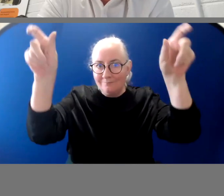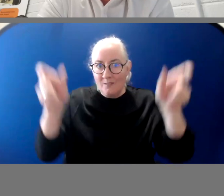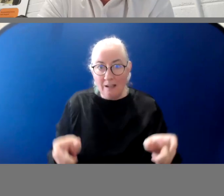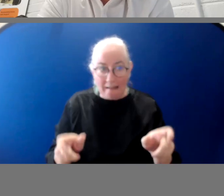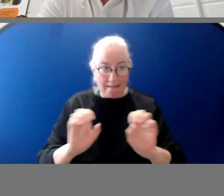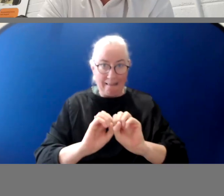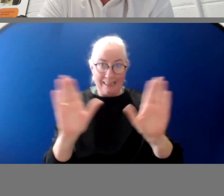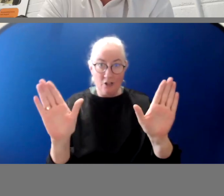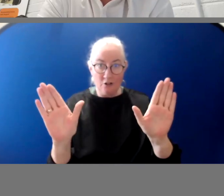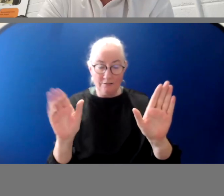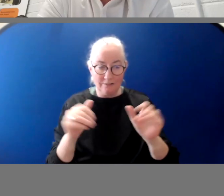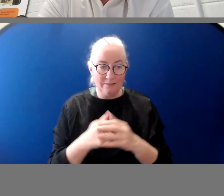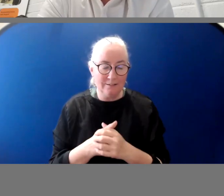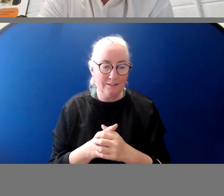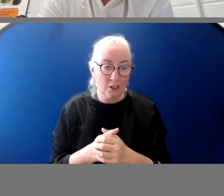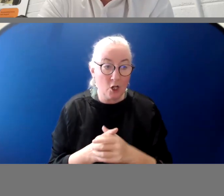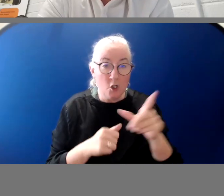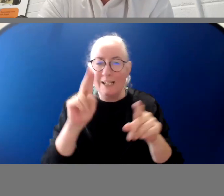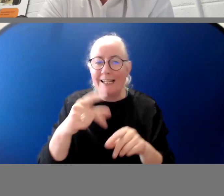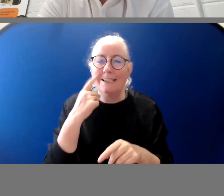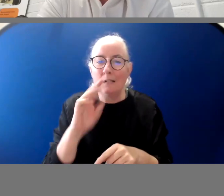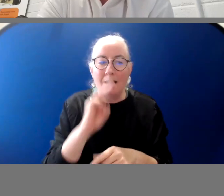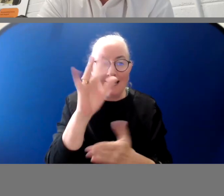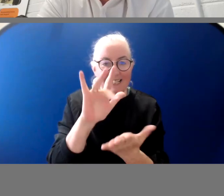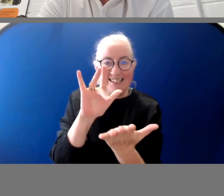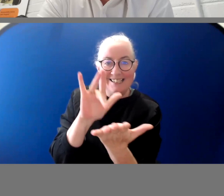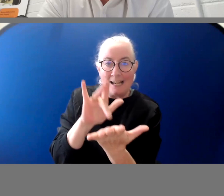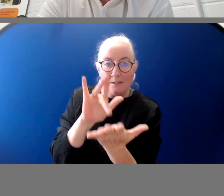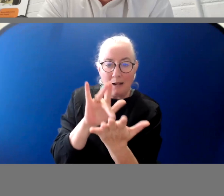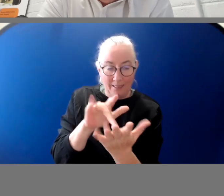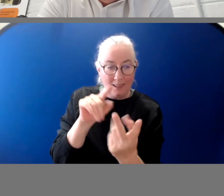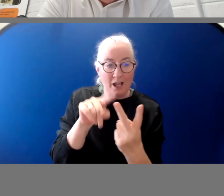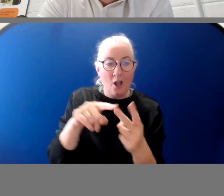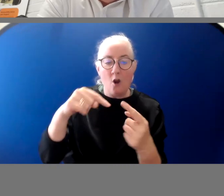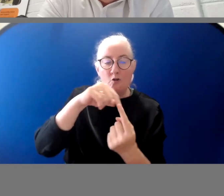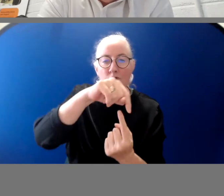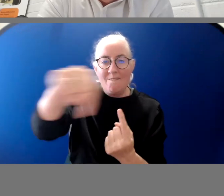the um the image on in the center again it's a revolving door with a complimentary accessible